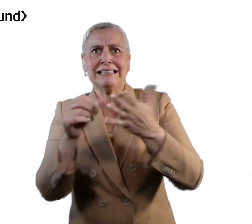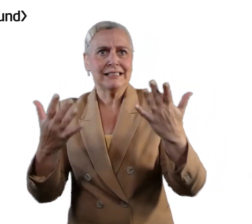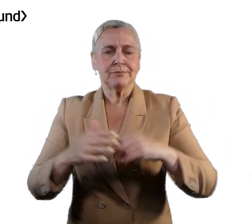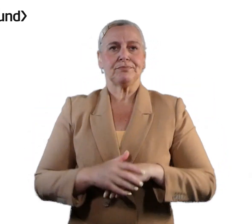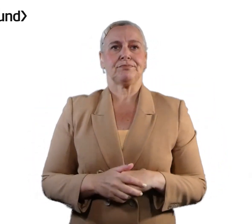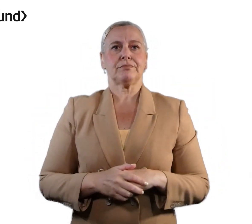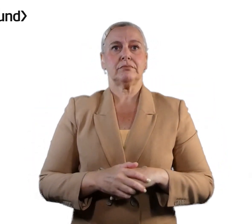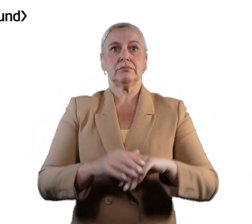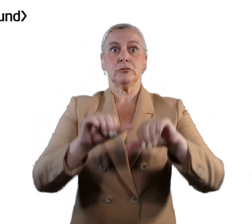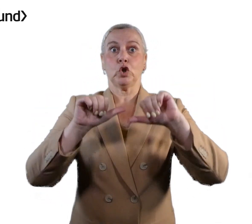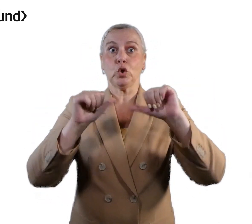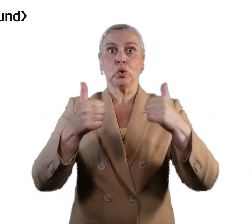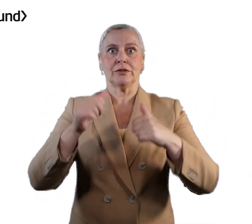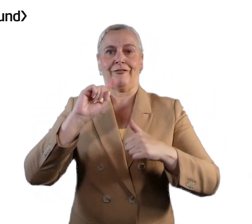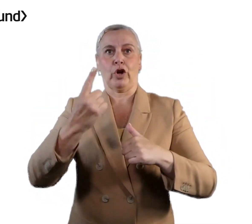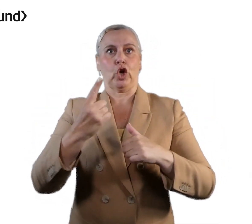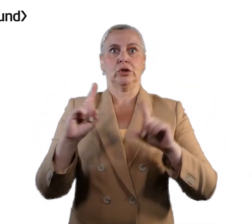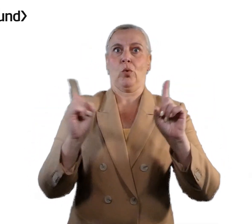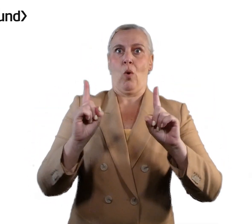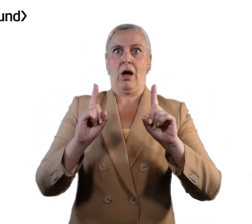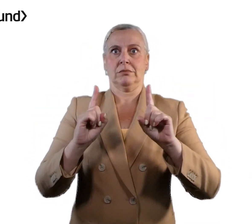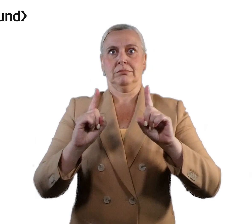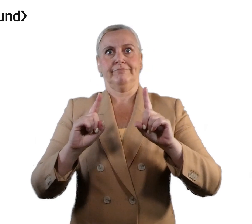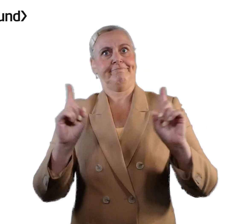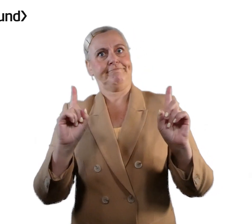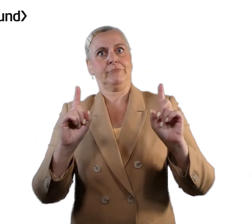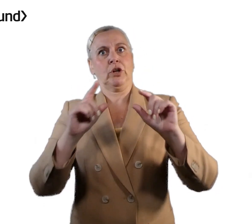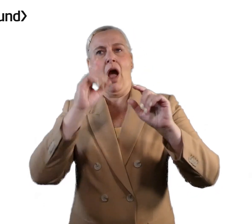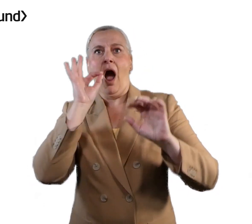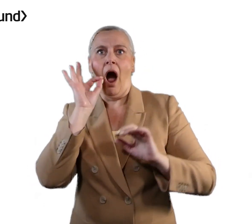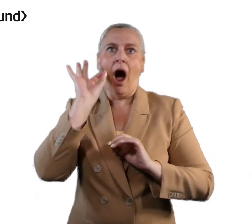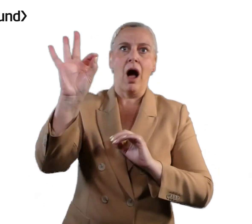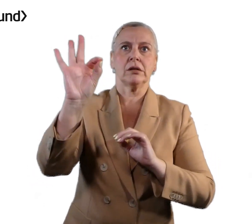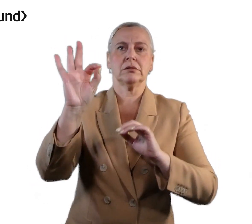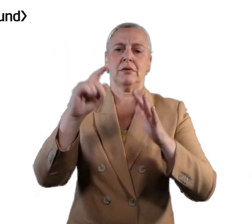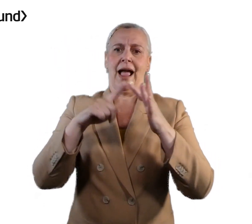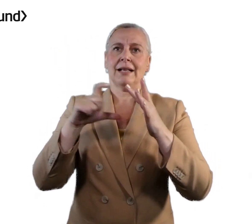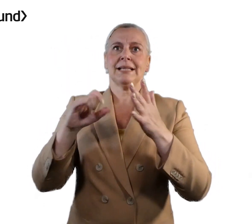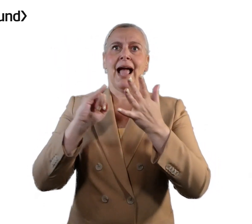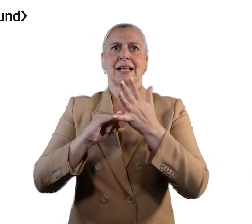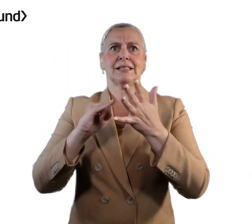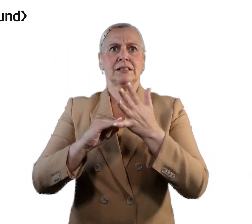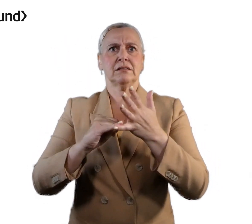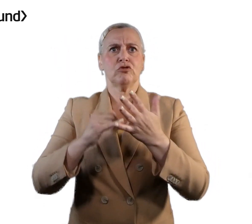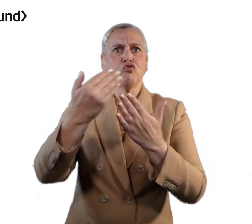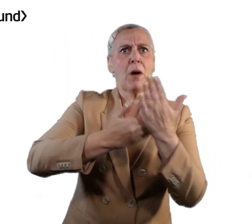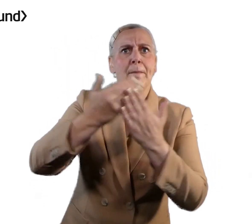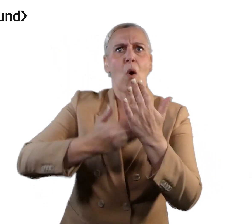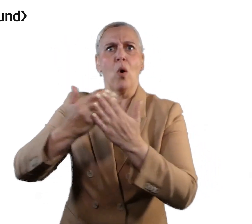A good first step could be to ask ICSs for reports they have on the circumstances of